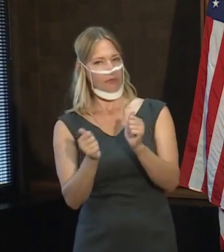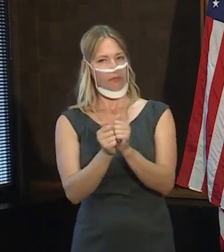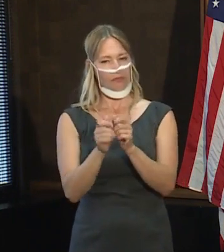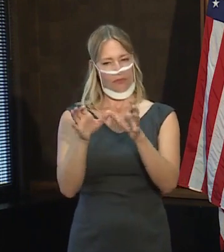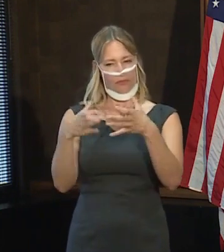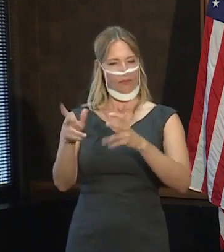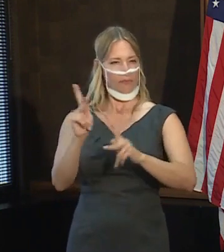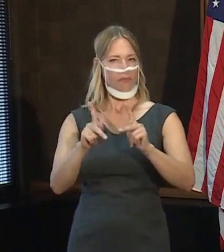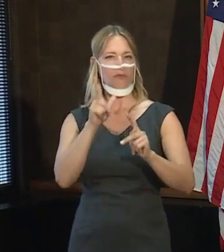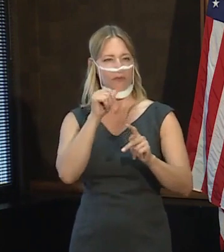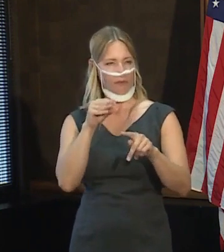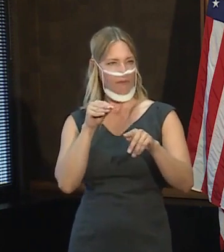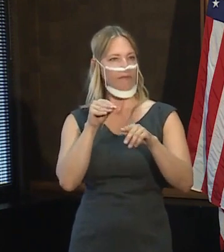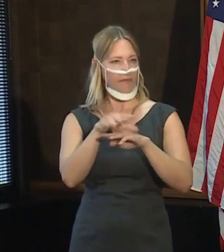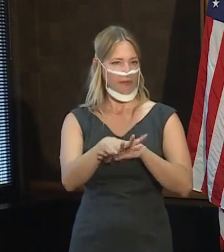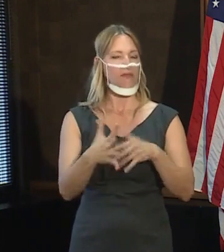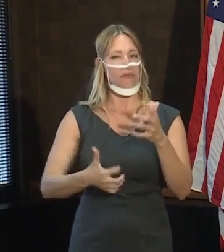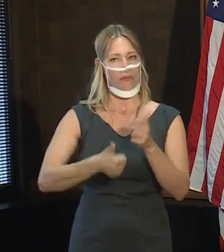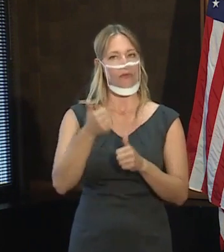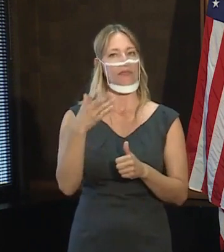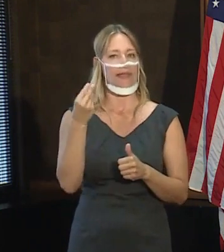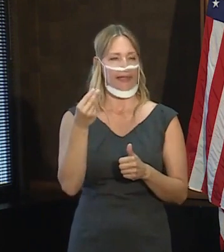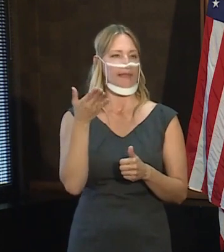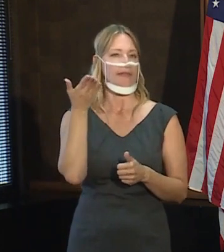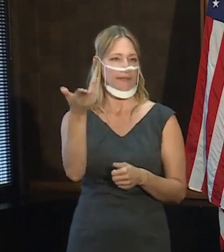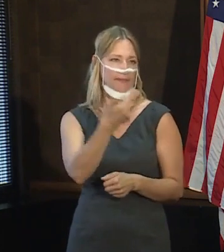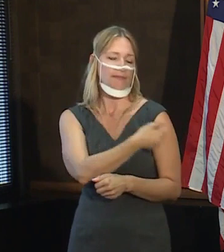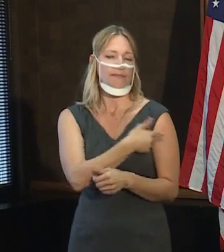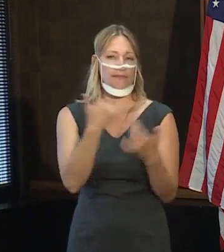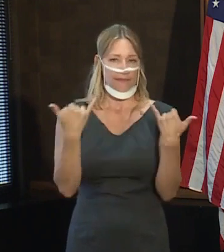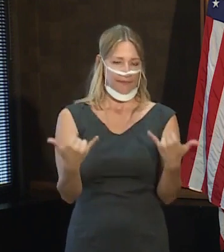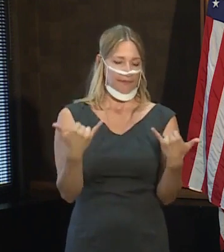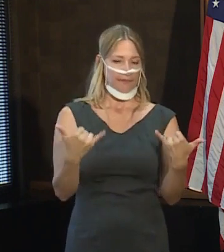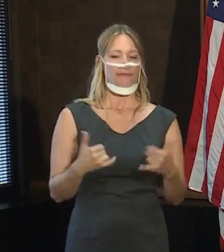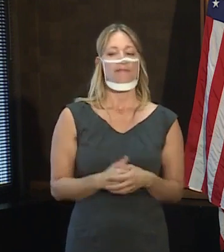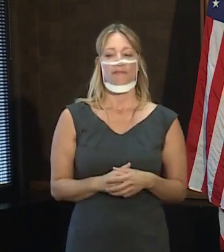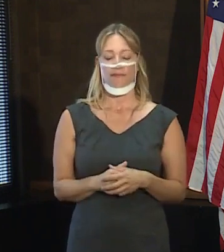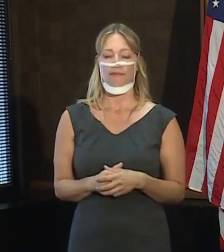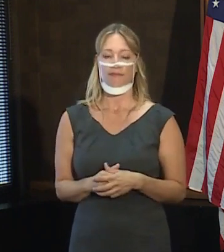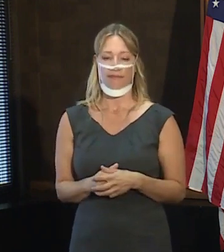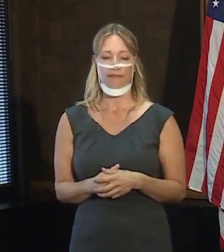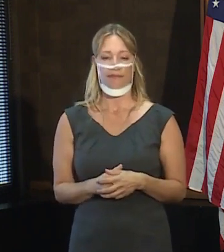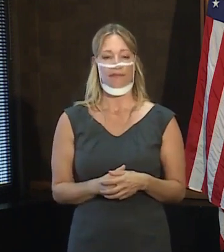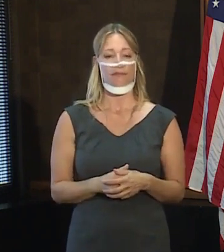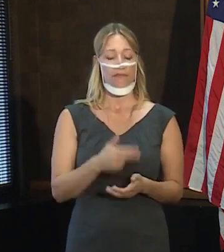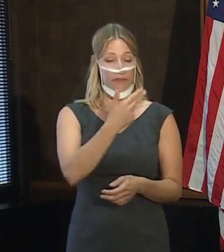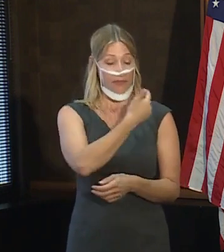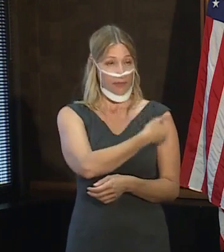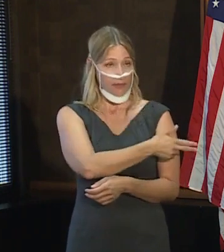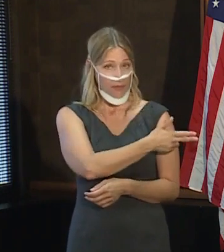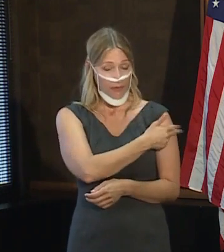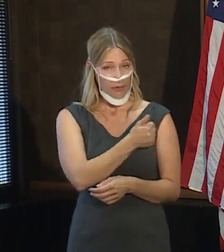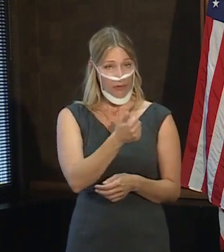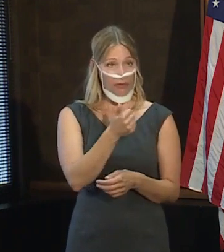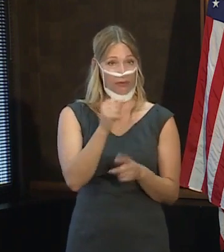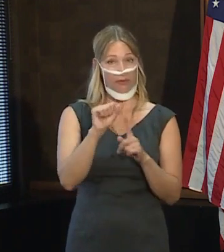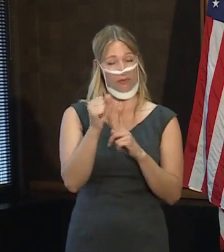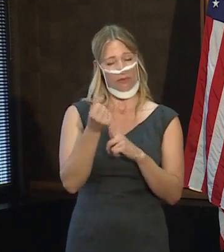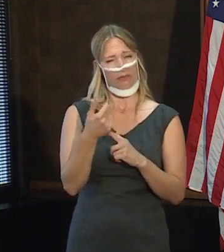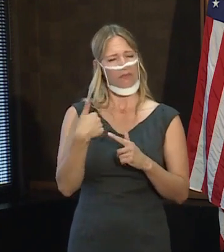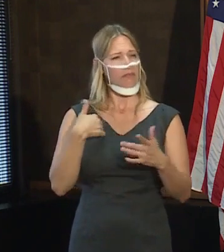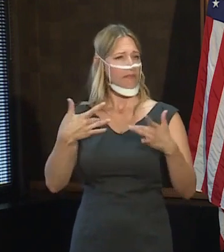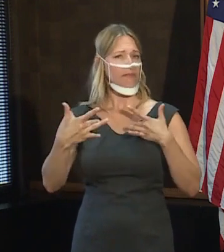SO WHAT WE ARE SEEING IS WE ARE SEEING A SHIFT IN THE POPULATION WHO IS AFFECTED AND HOSPITALIZED AT THIS.